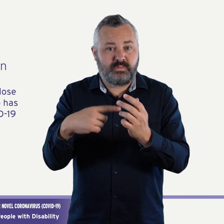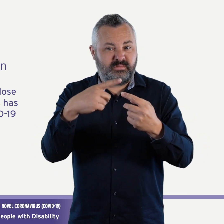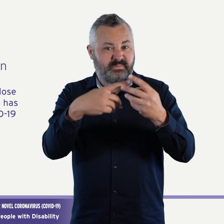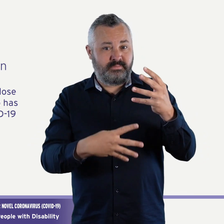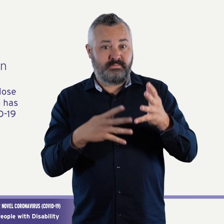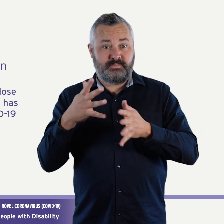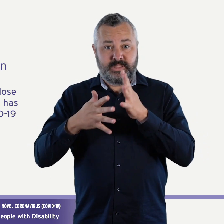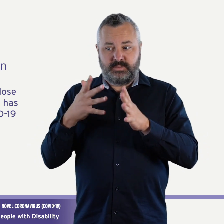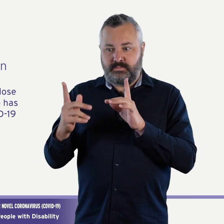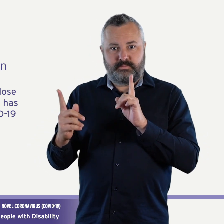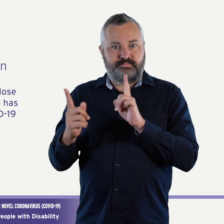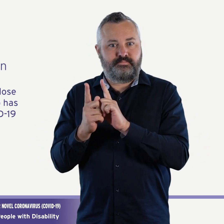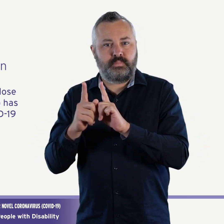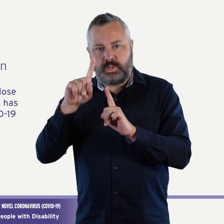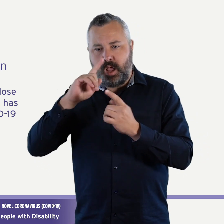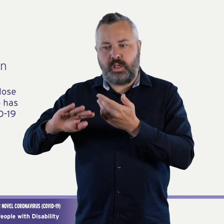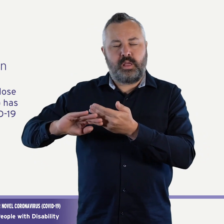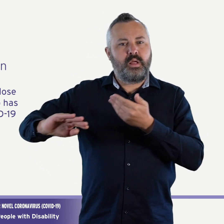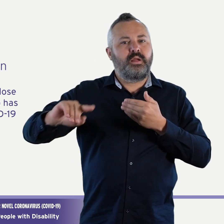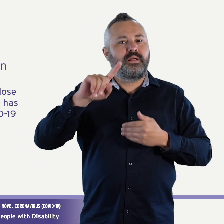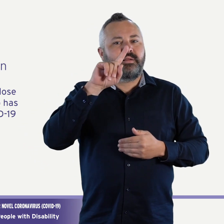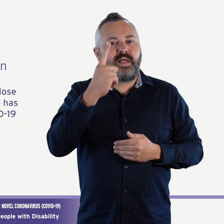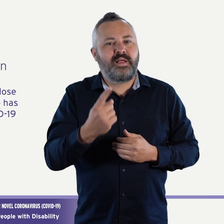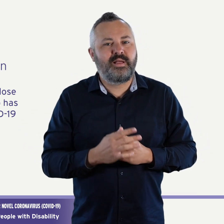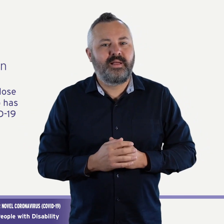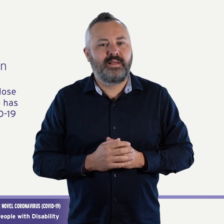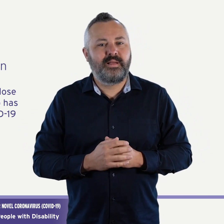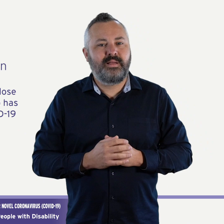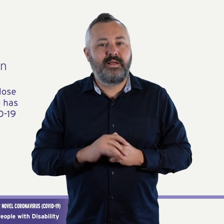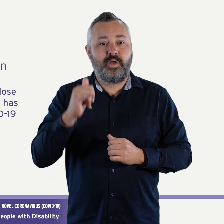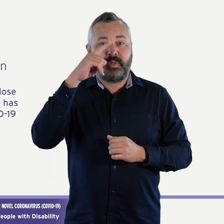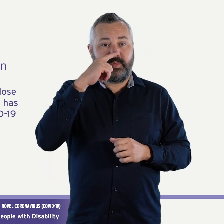Some people with disability may not be able to follow health recommendations related to COVID-19,